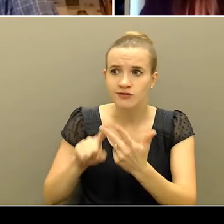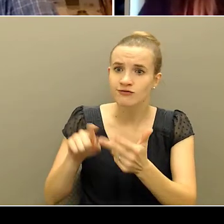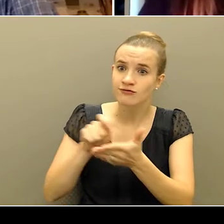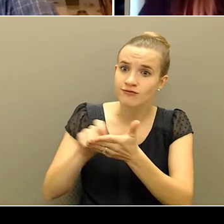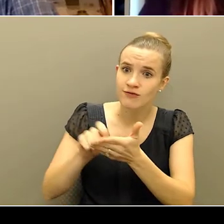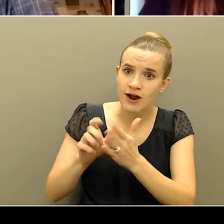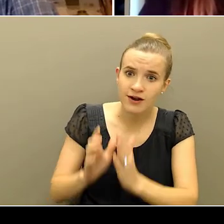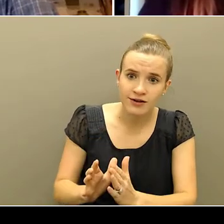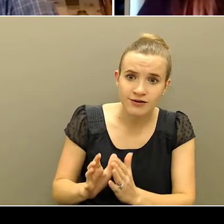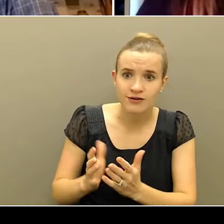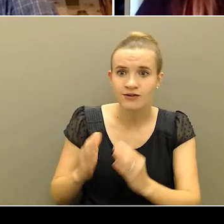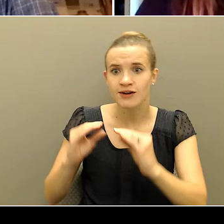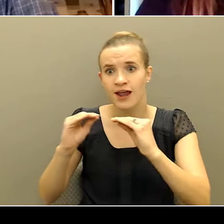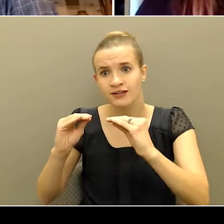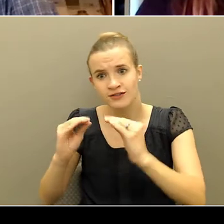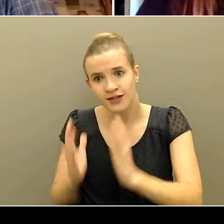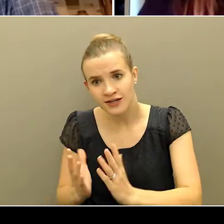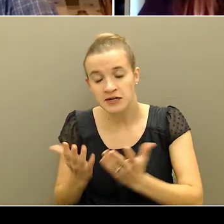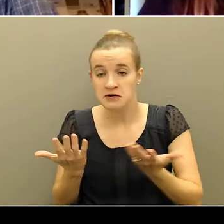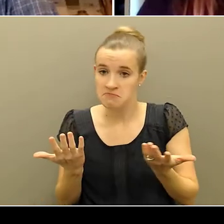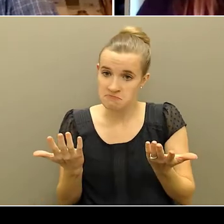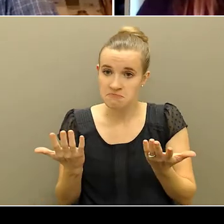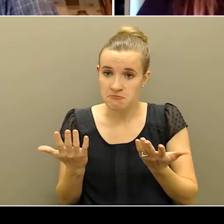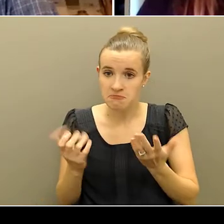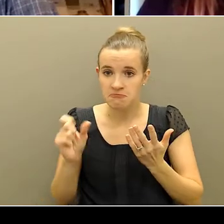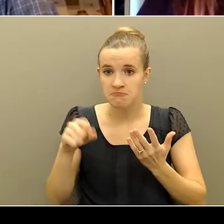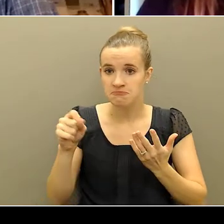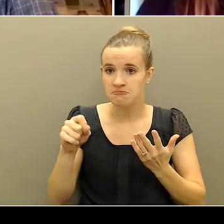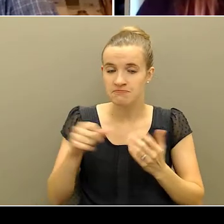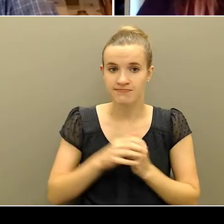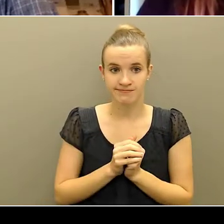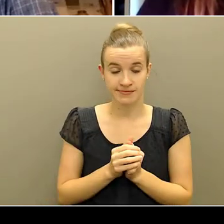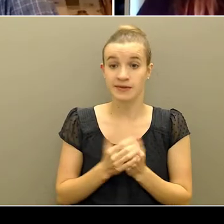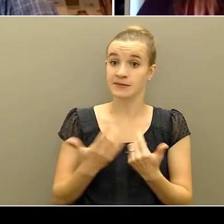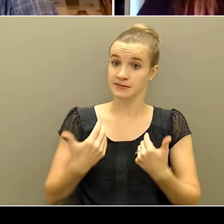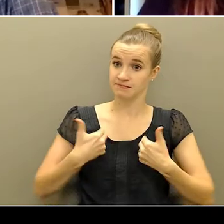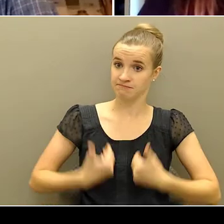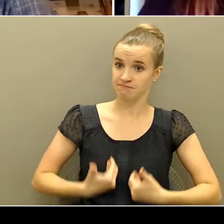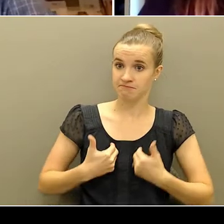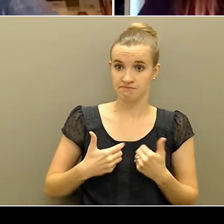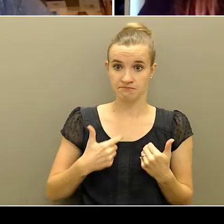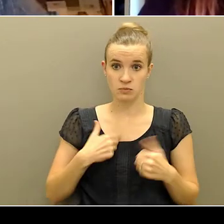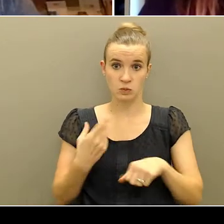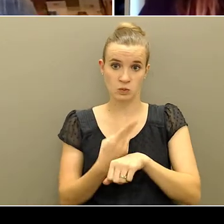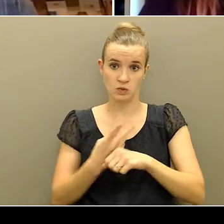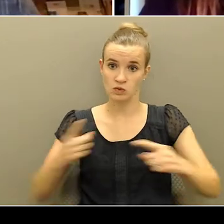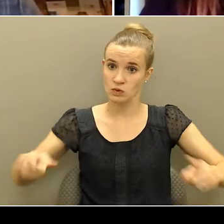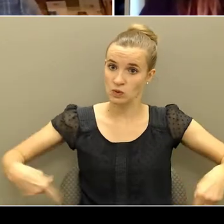have. And, um so I have a spinal cord injury, I was paralyzed in a car